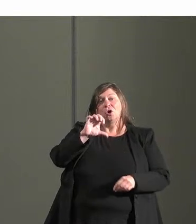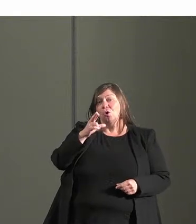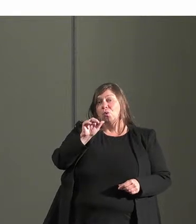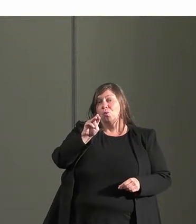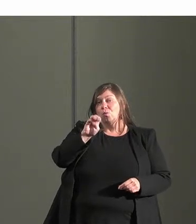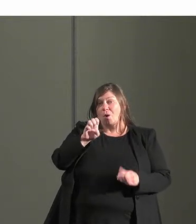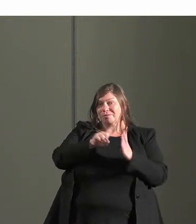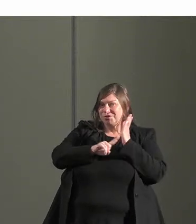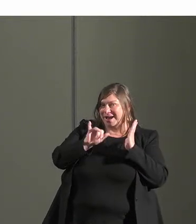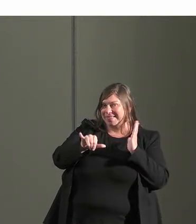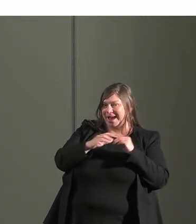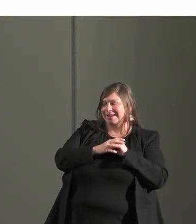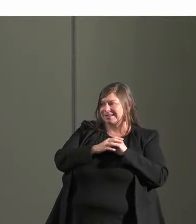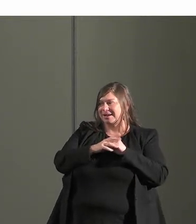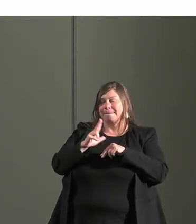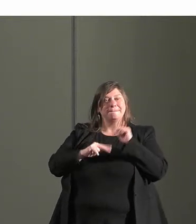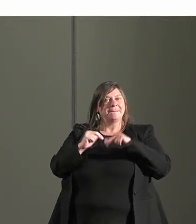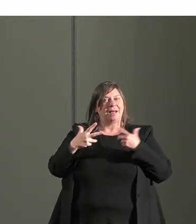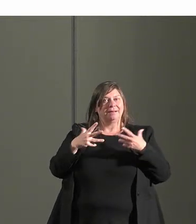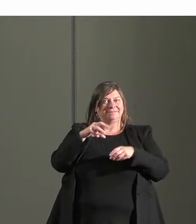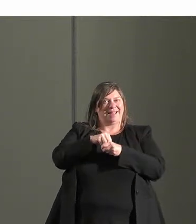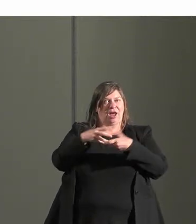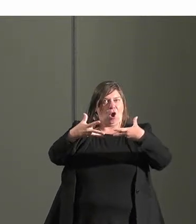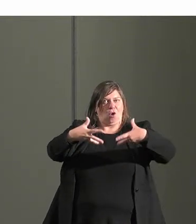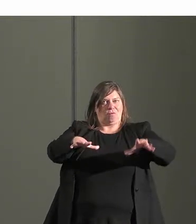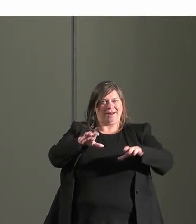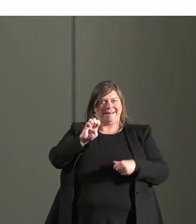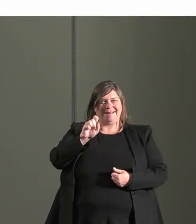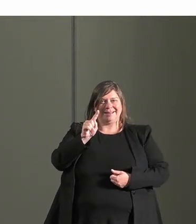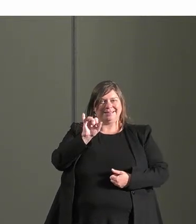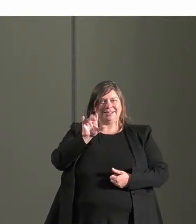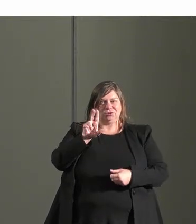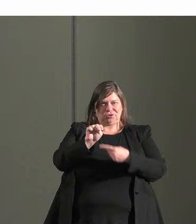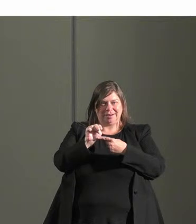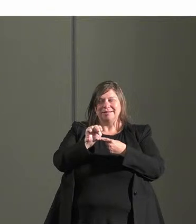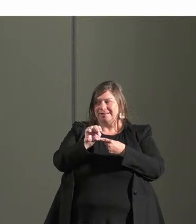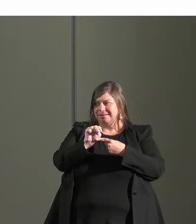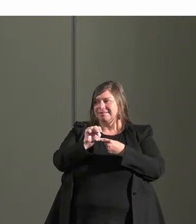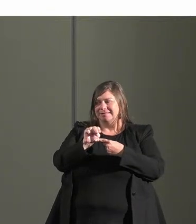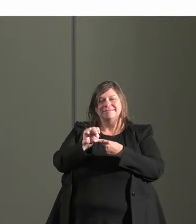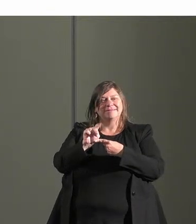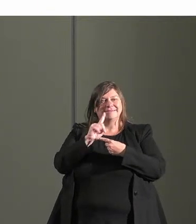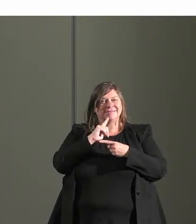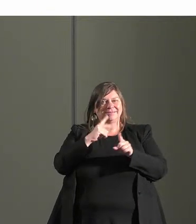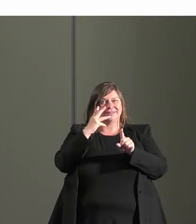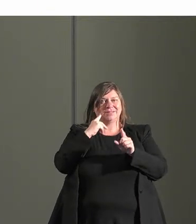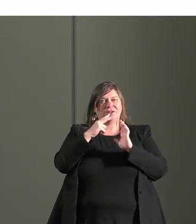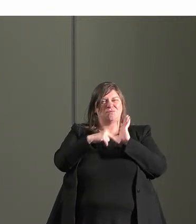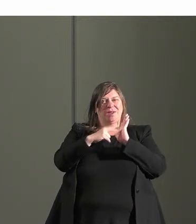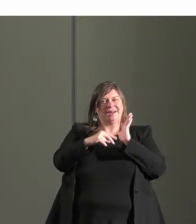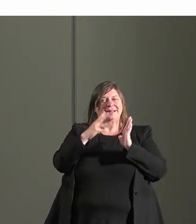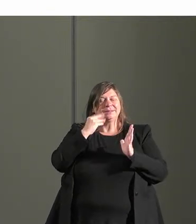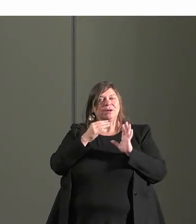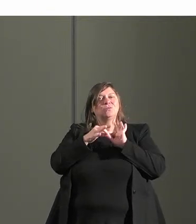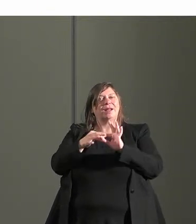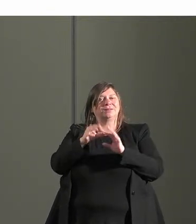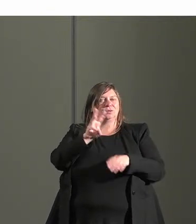So go to Chrome and check it out. It is a built-in function functionality and it enhances the written experience on the